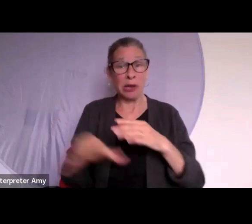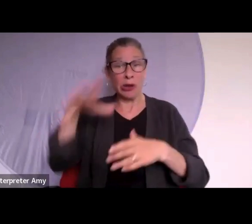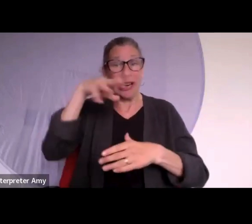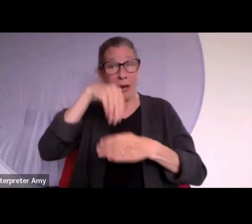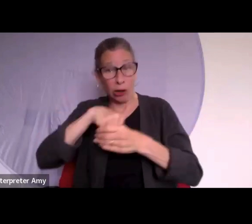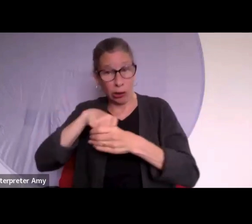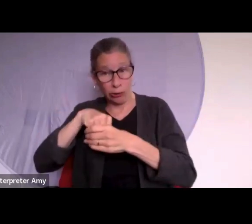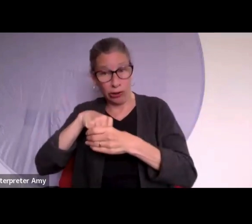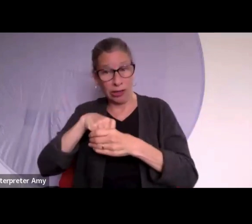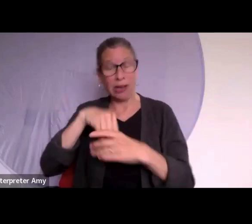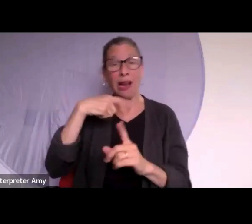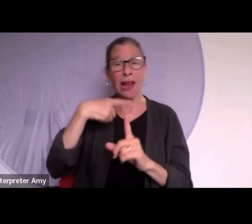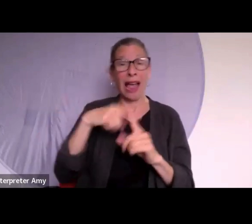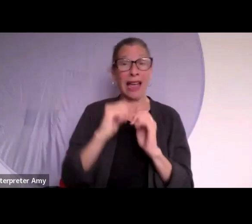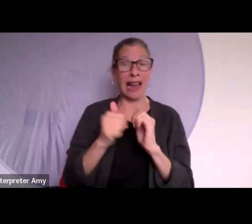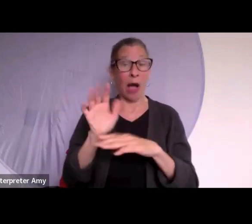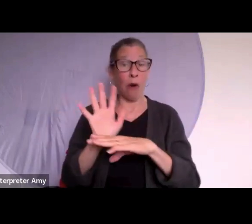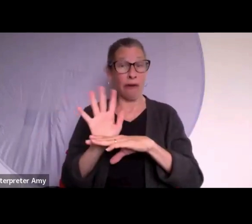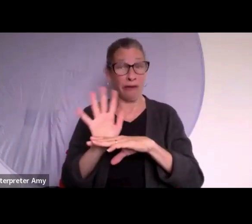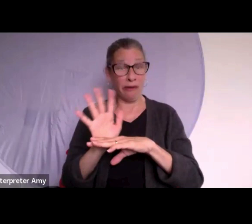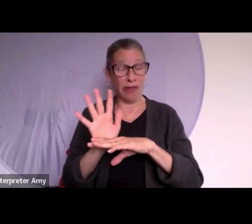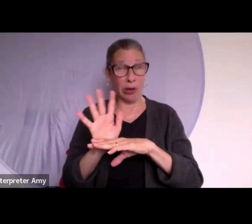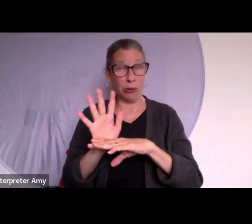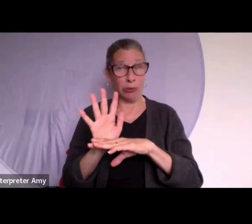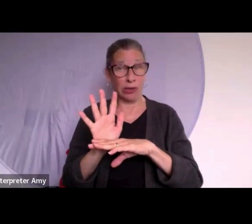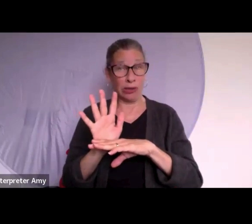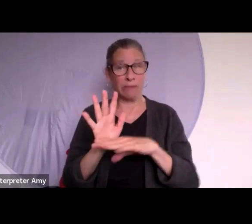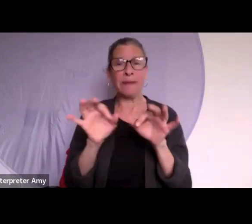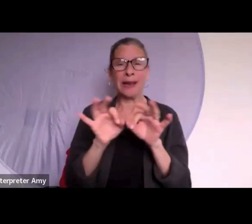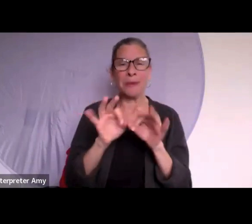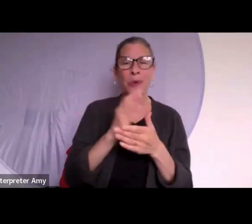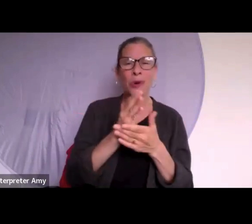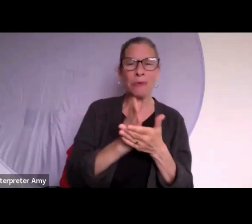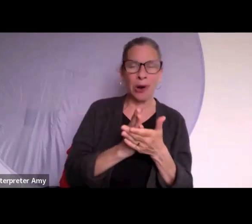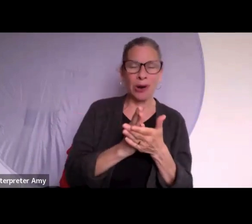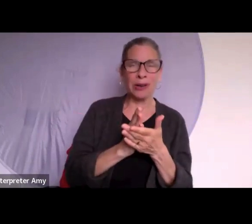how films, by the way, an important element is it's not to